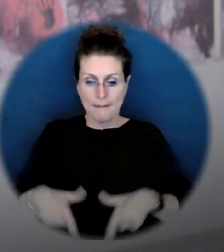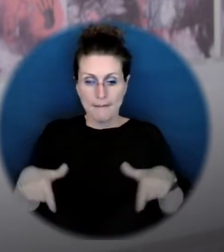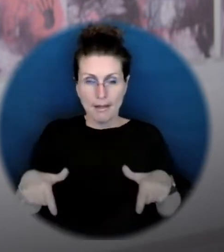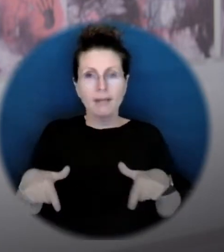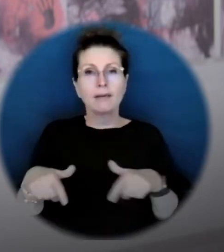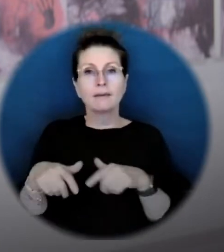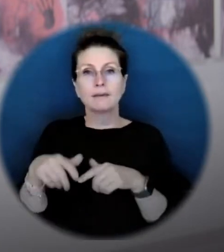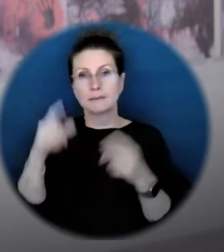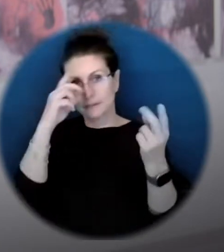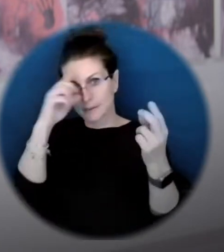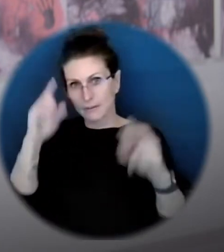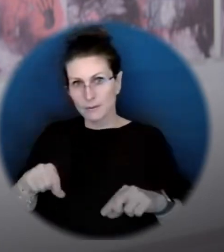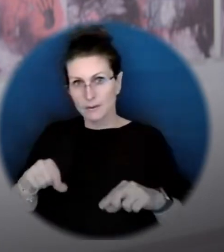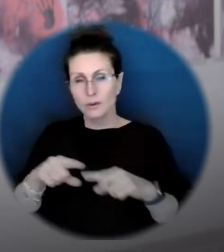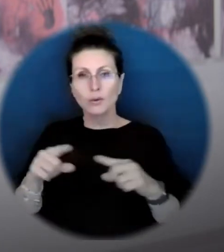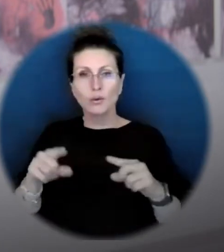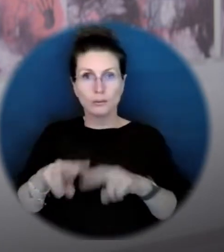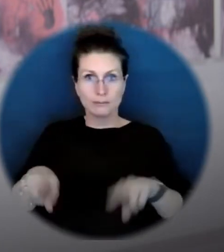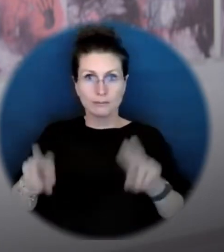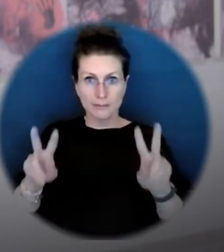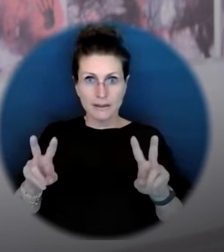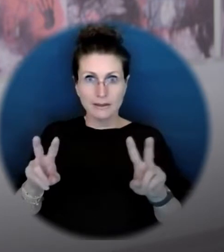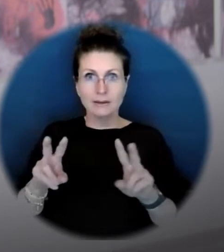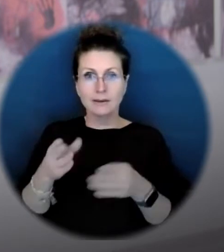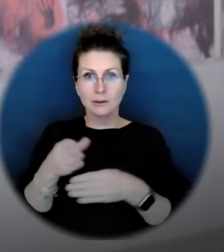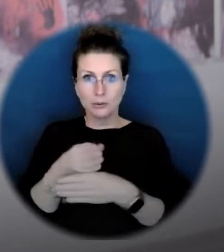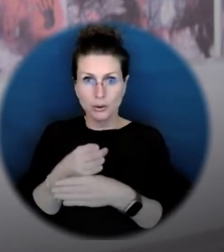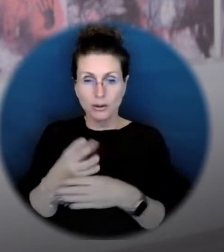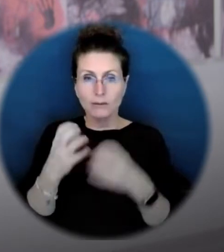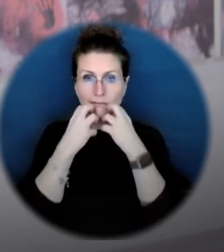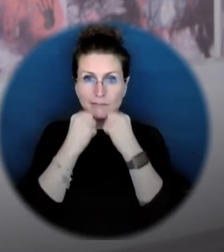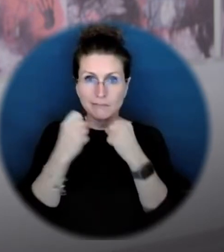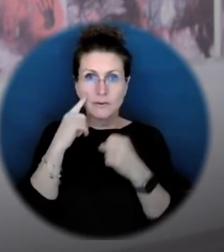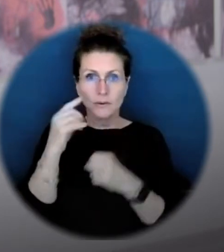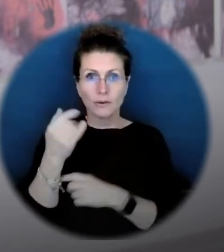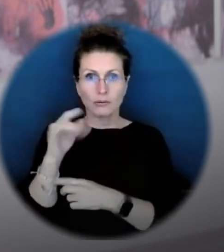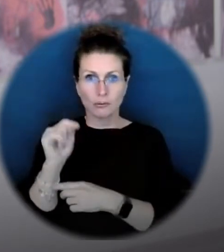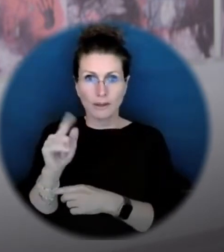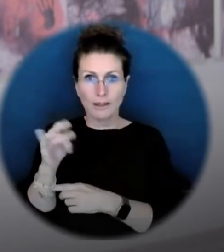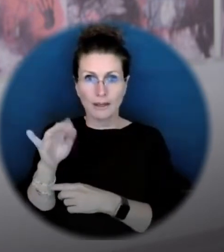an agreement to peaceably share and care for the Great Lakes region.